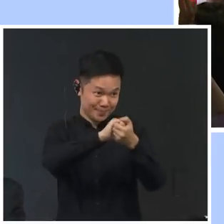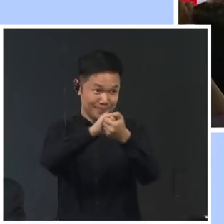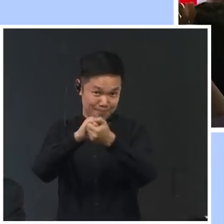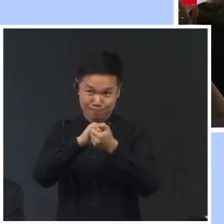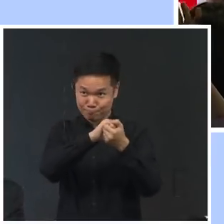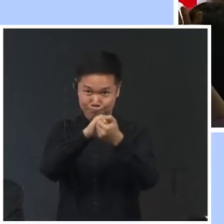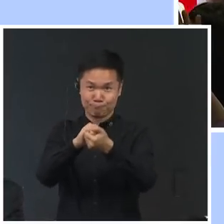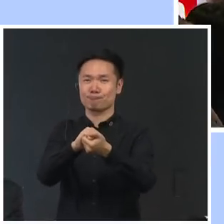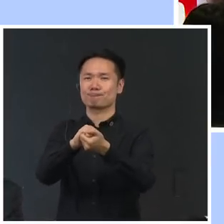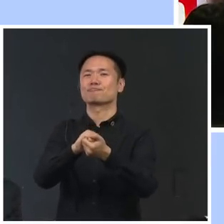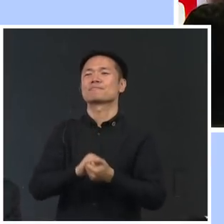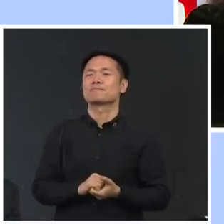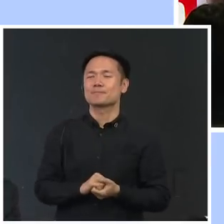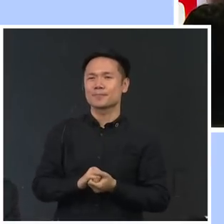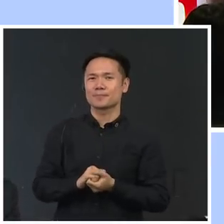and, again, I believe that